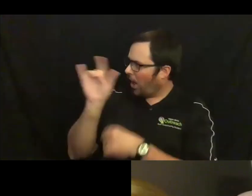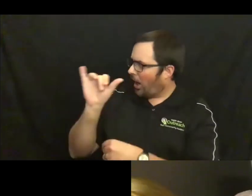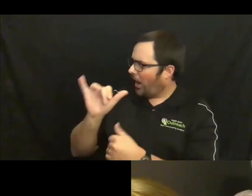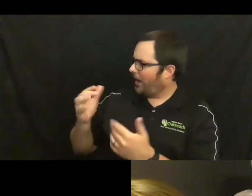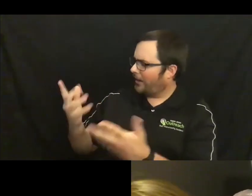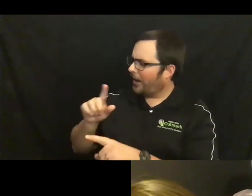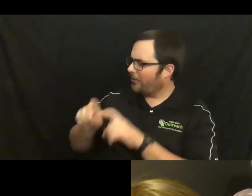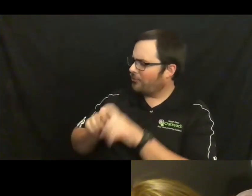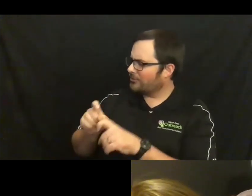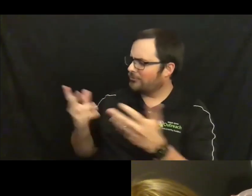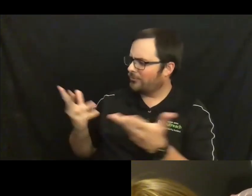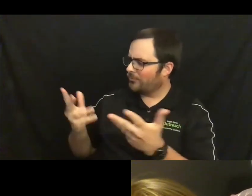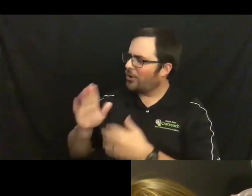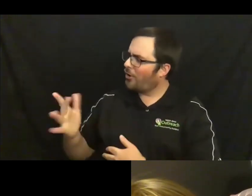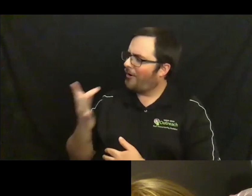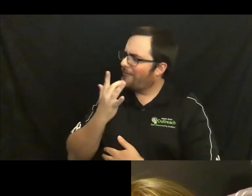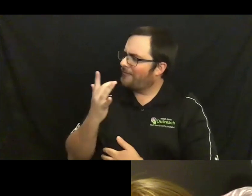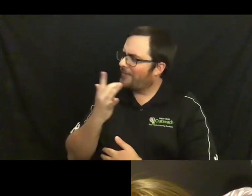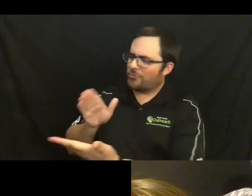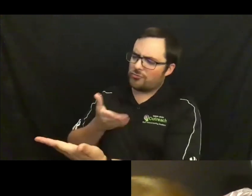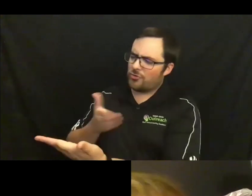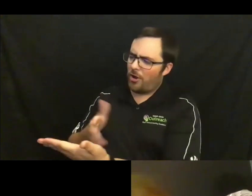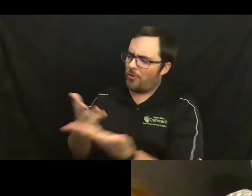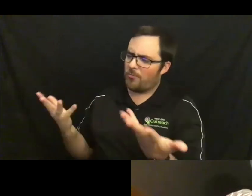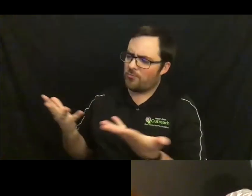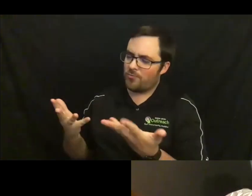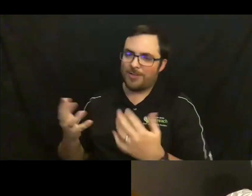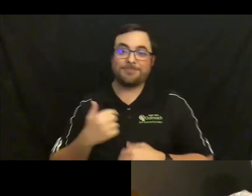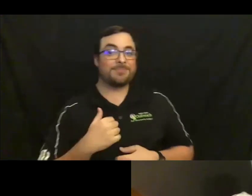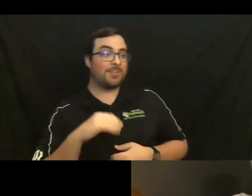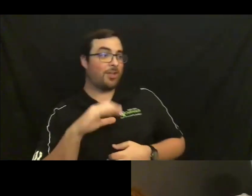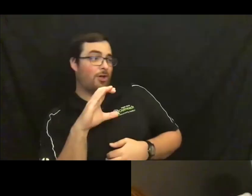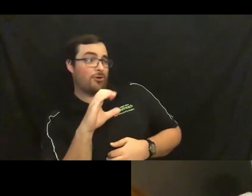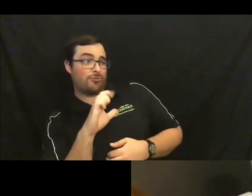question is what's your favorite song? Te Rina: Um, Call me back.